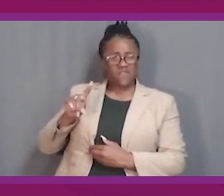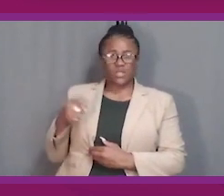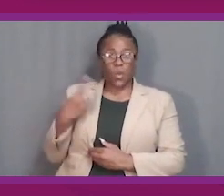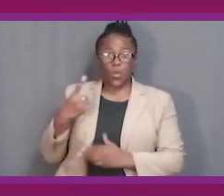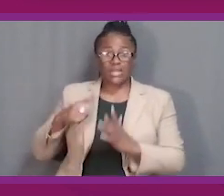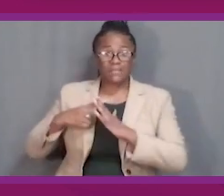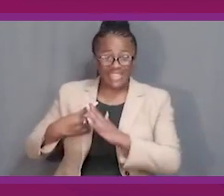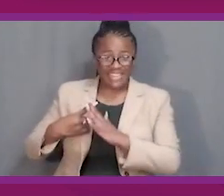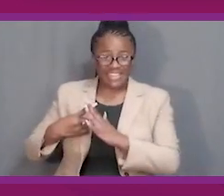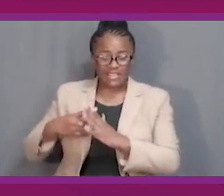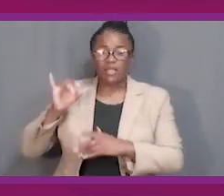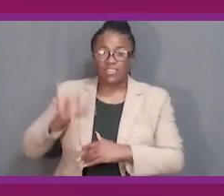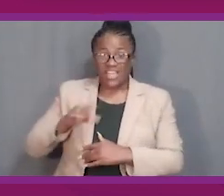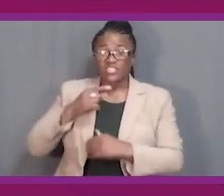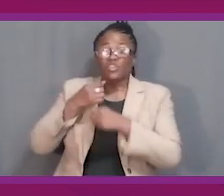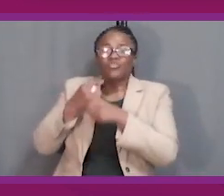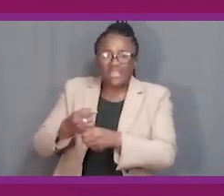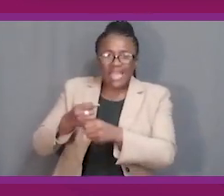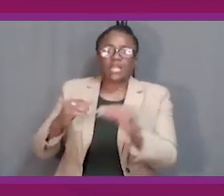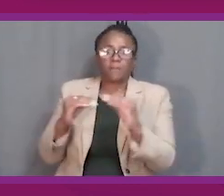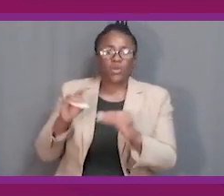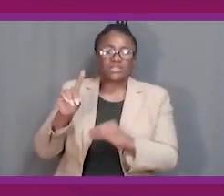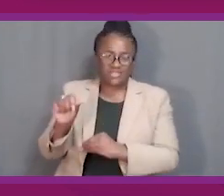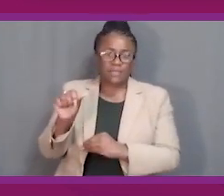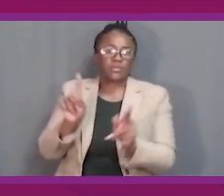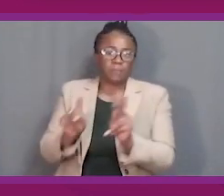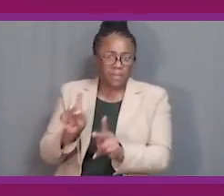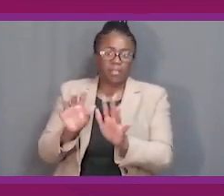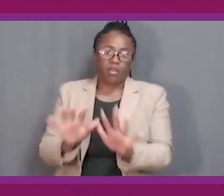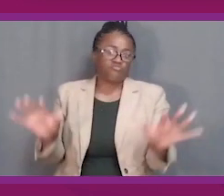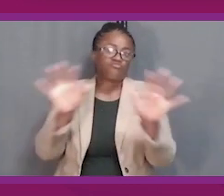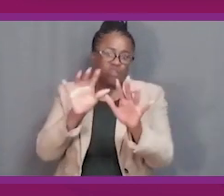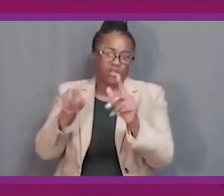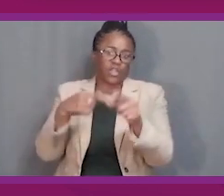So I think it's also very timely, relevant. As it always has been, but particularly now.